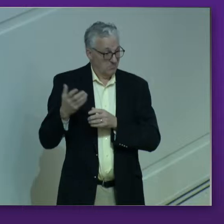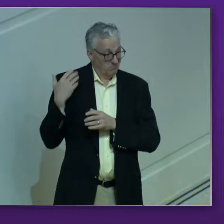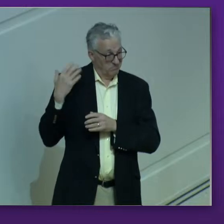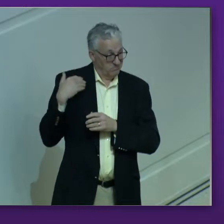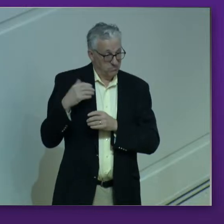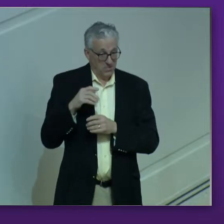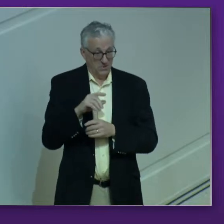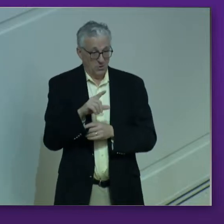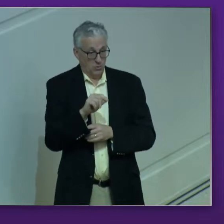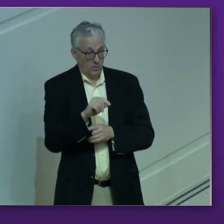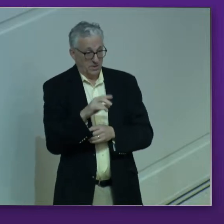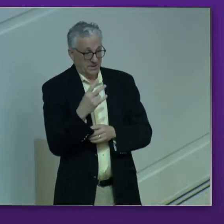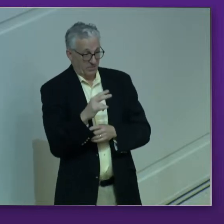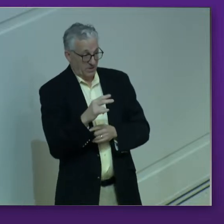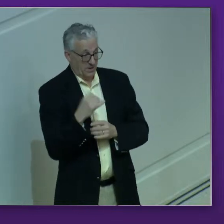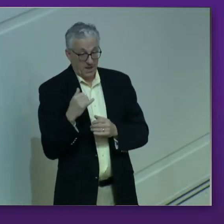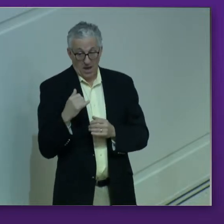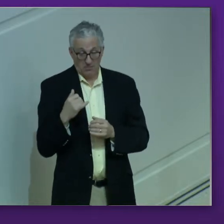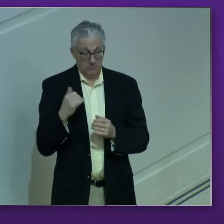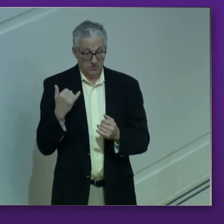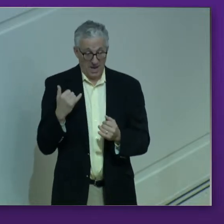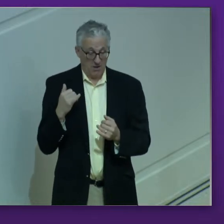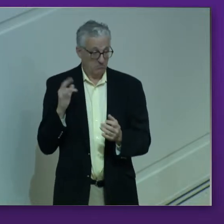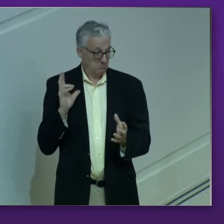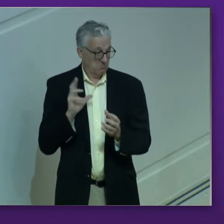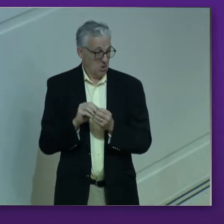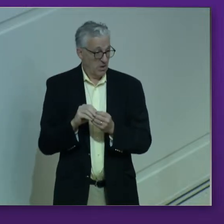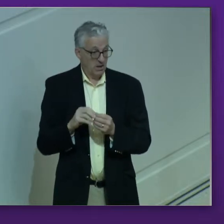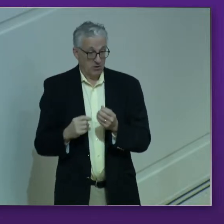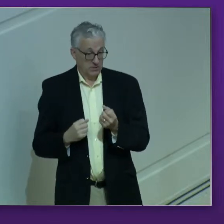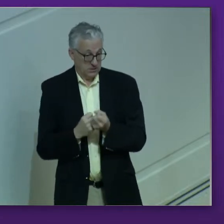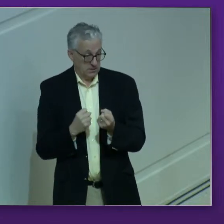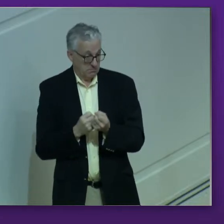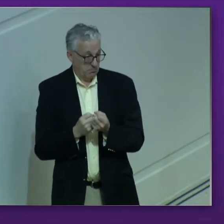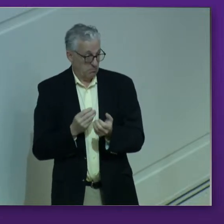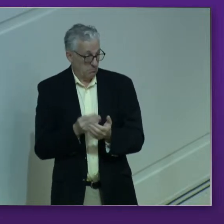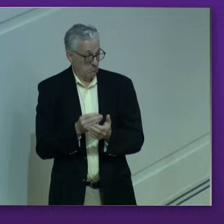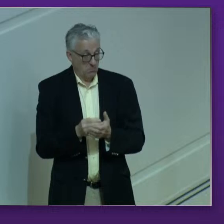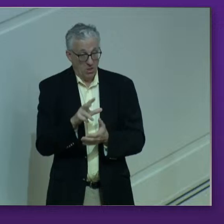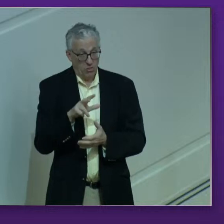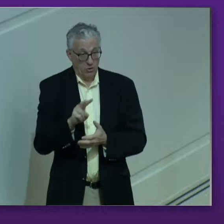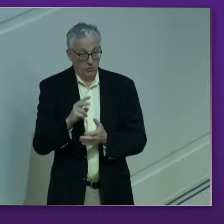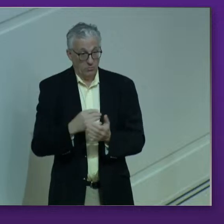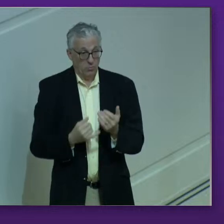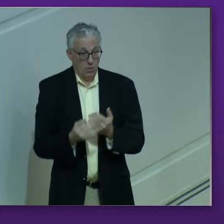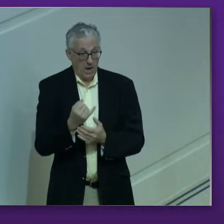AND LEARNING STRATEGIES THAT LEAD TO INCREASED ENROLLMENT RETENTION AND STUDENT